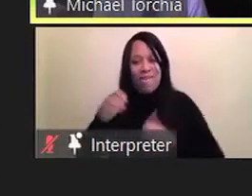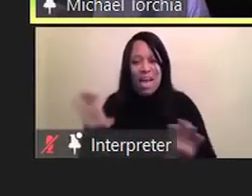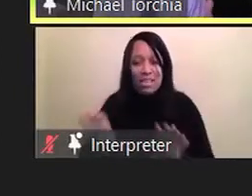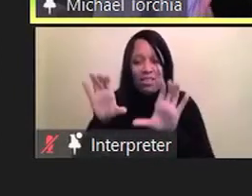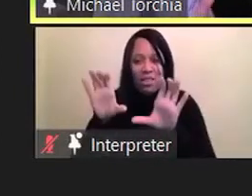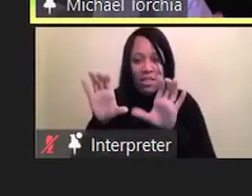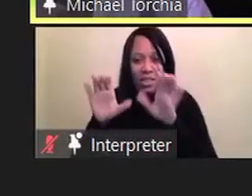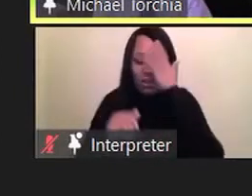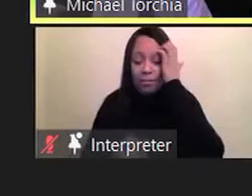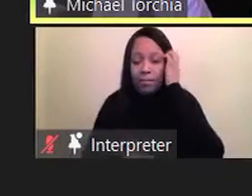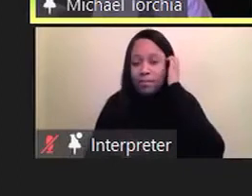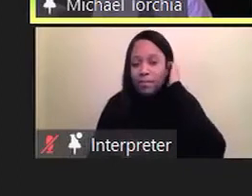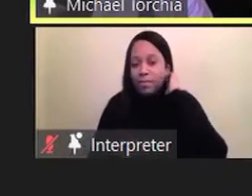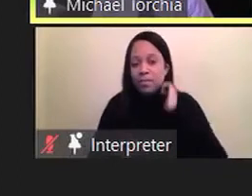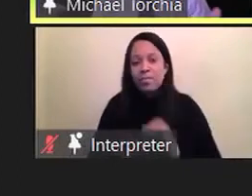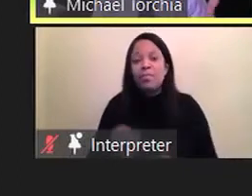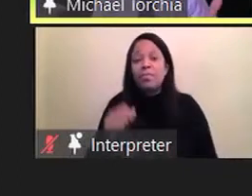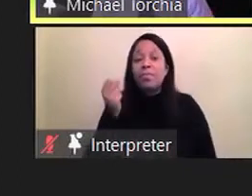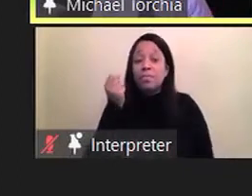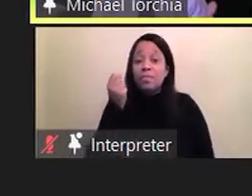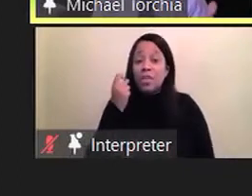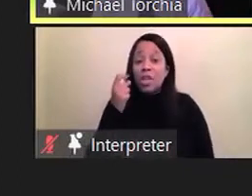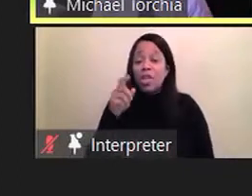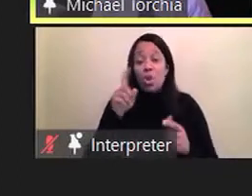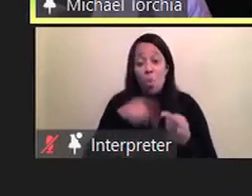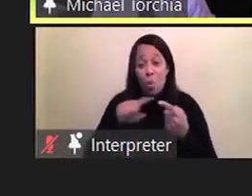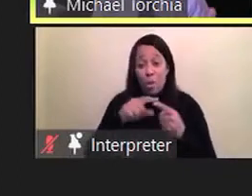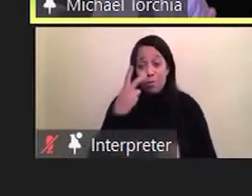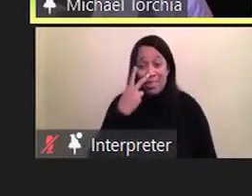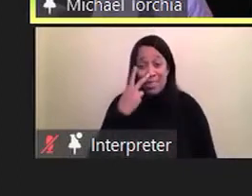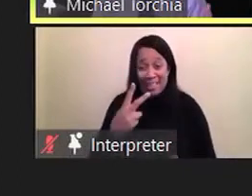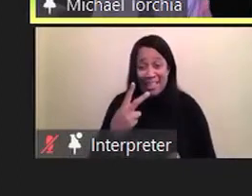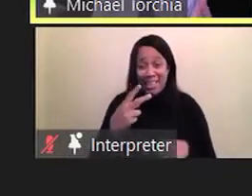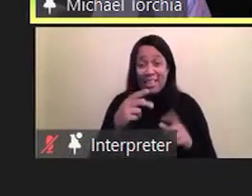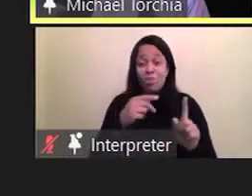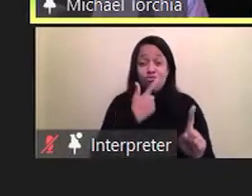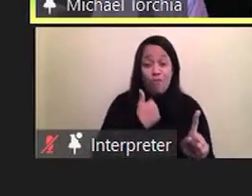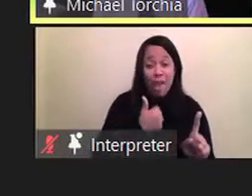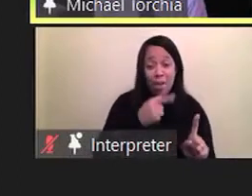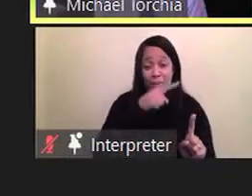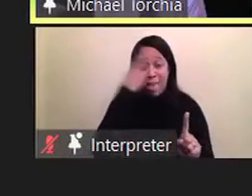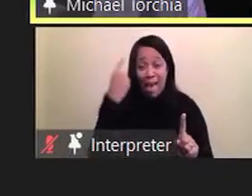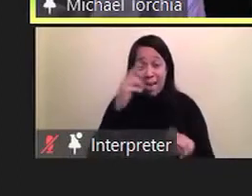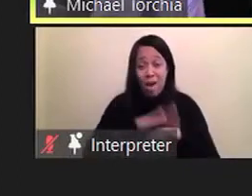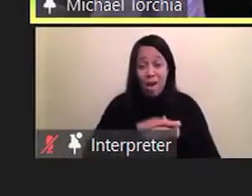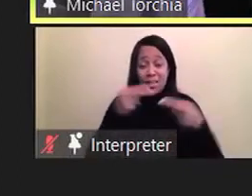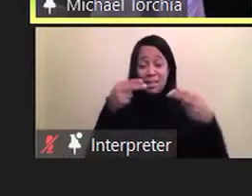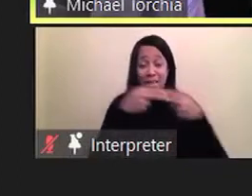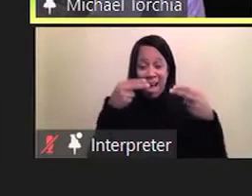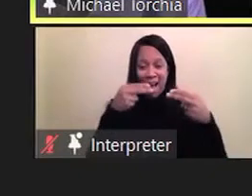Every time we have a slide here that's either in red or black, you know that that's another definition that